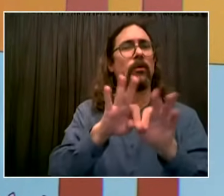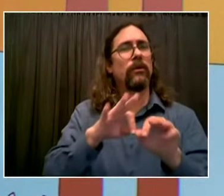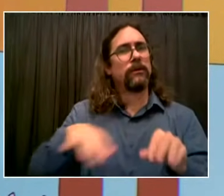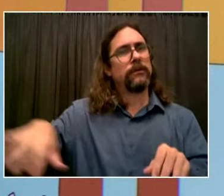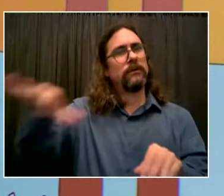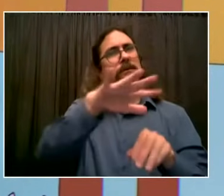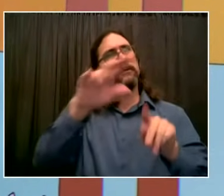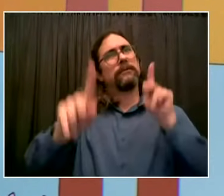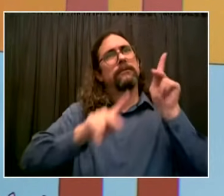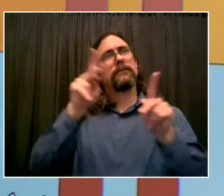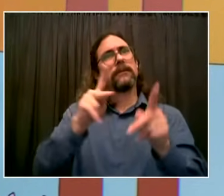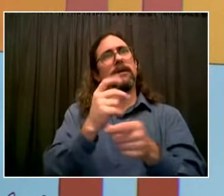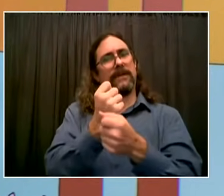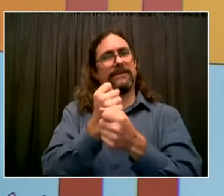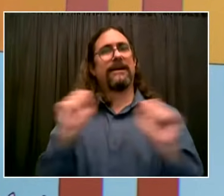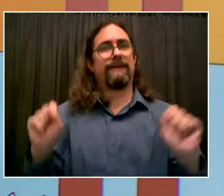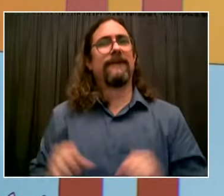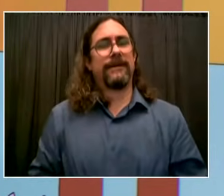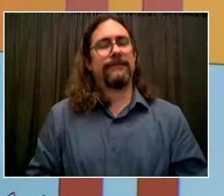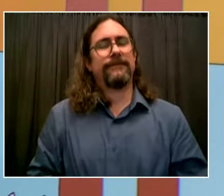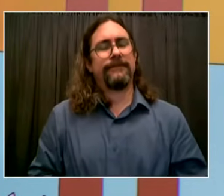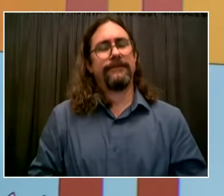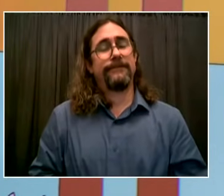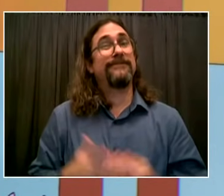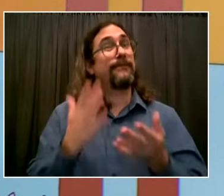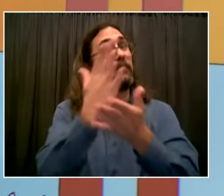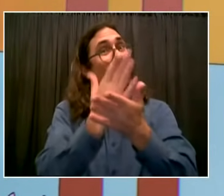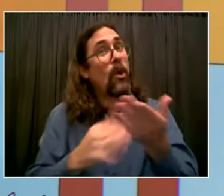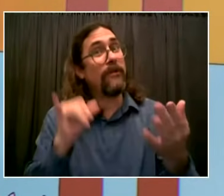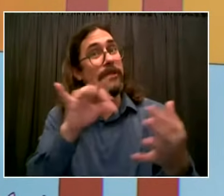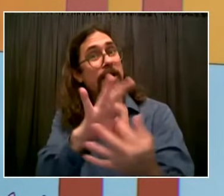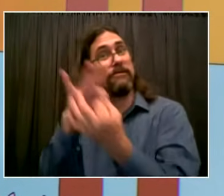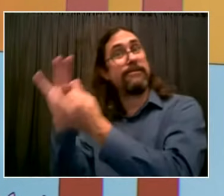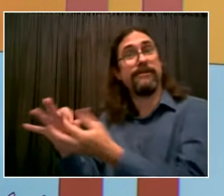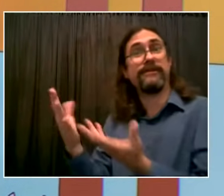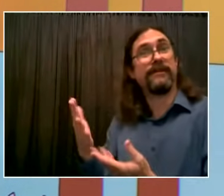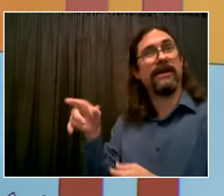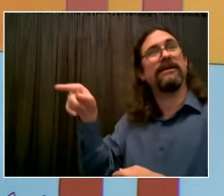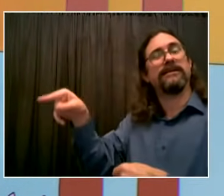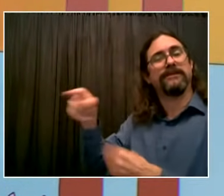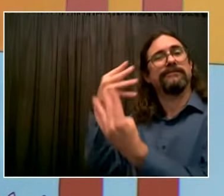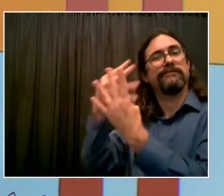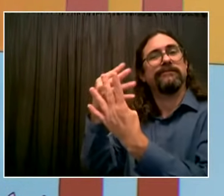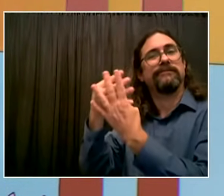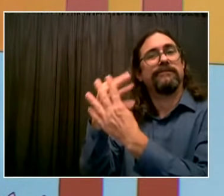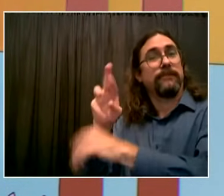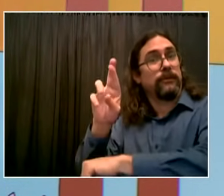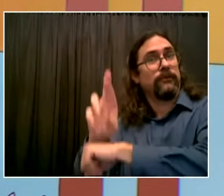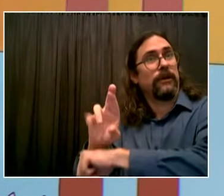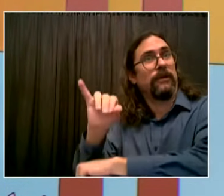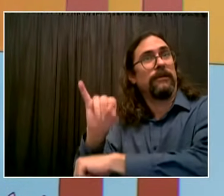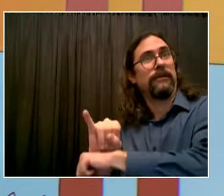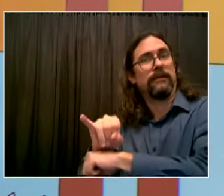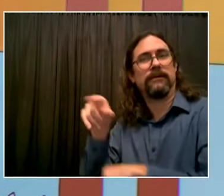HAVE■ç BEEN TALKING ABOUT BIG CHANGES THAT WE'REA MKING RIGHT NOW. THERE IS AO LT OF